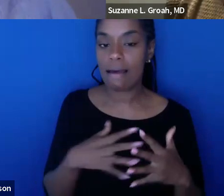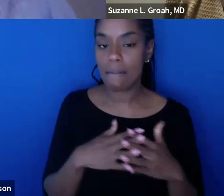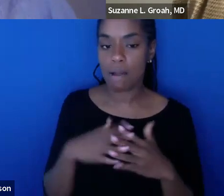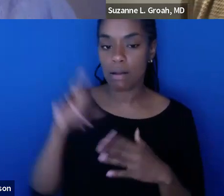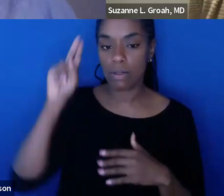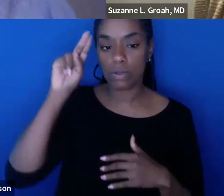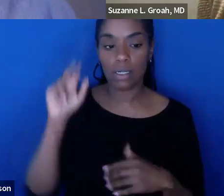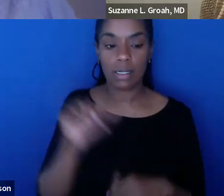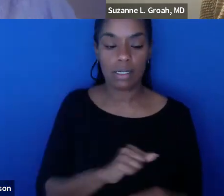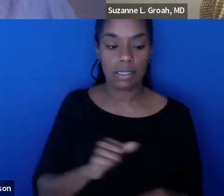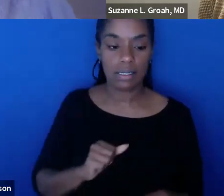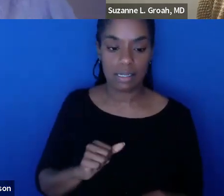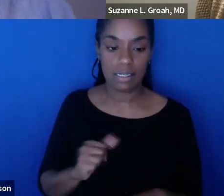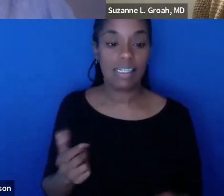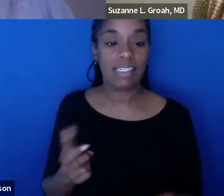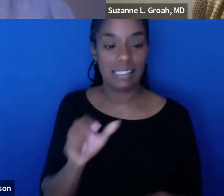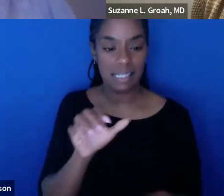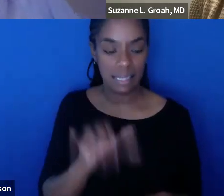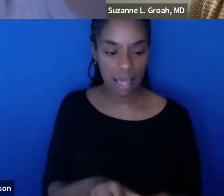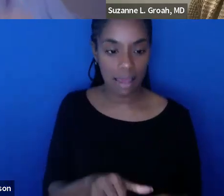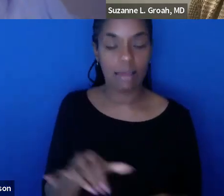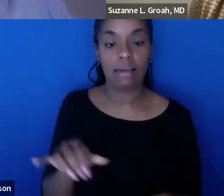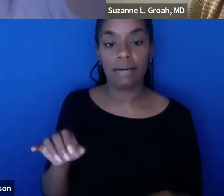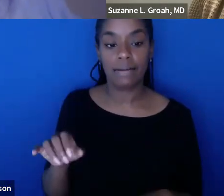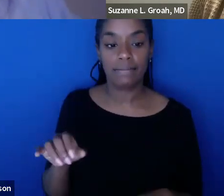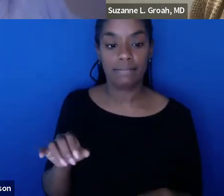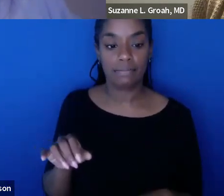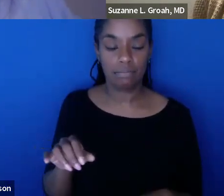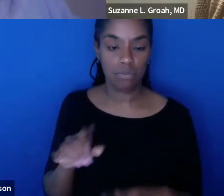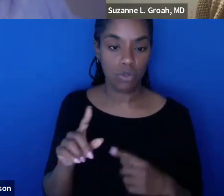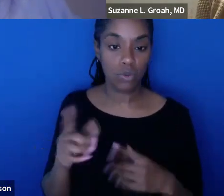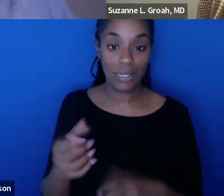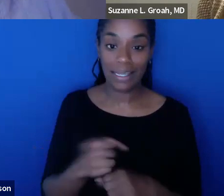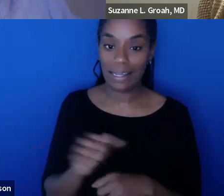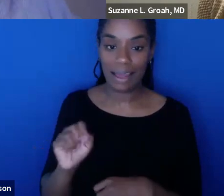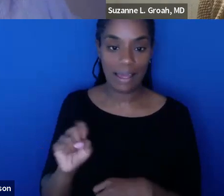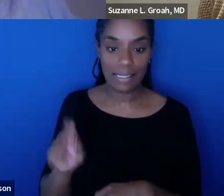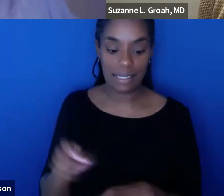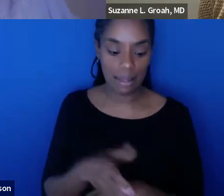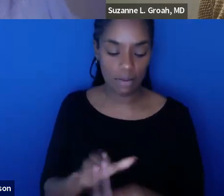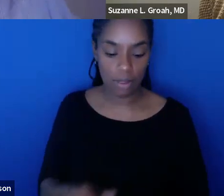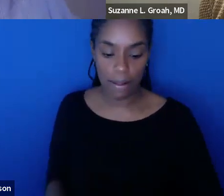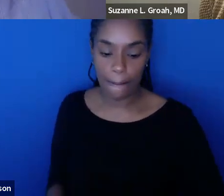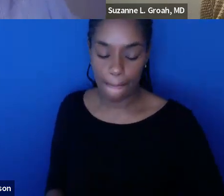initial urodynamics and then urodynamics as needed after that, after that point.